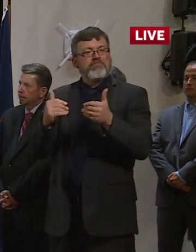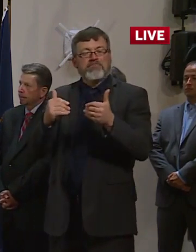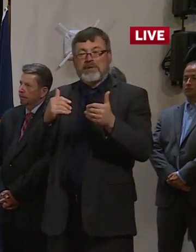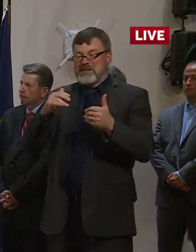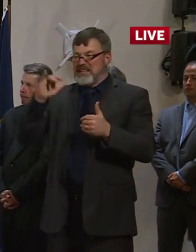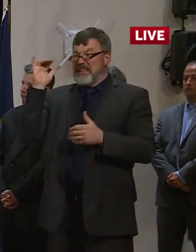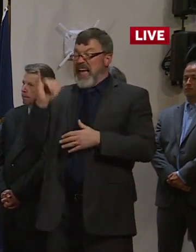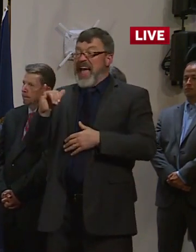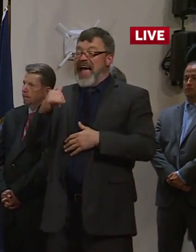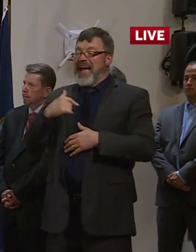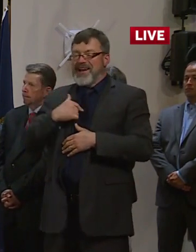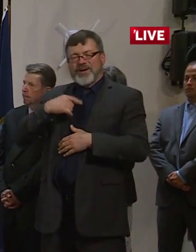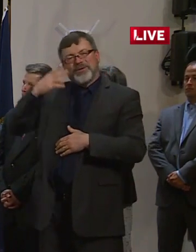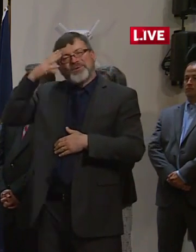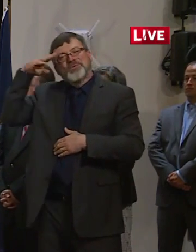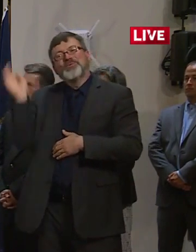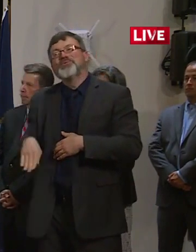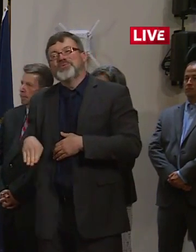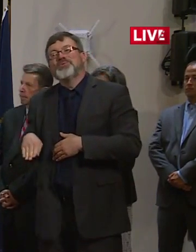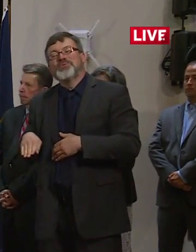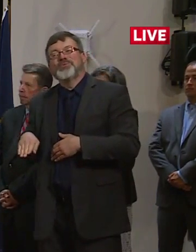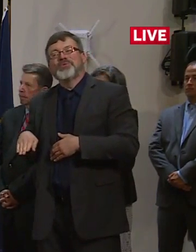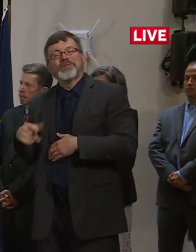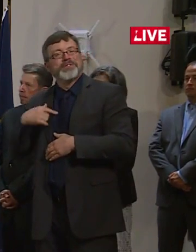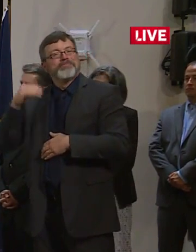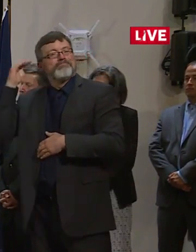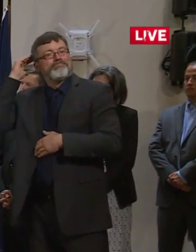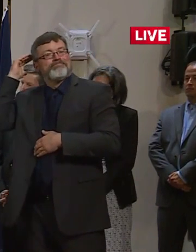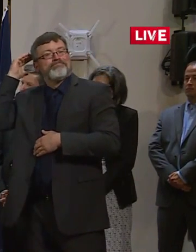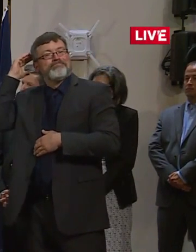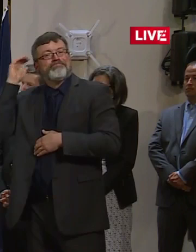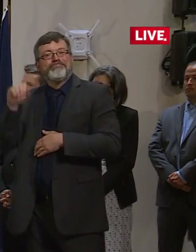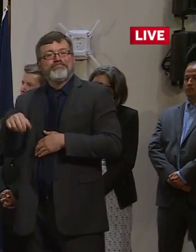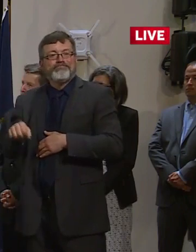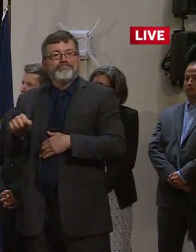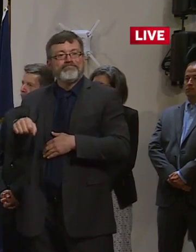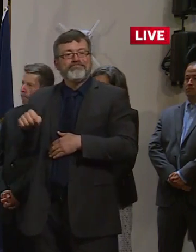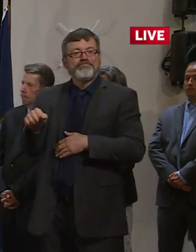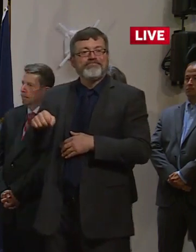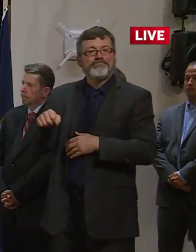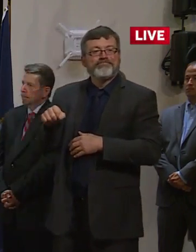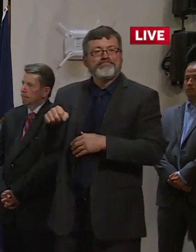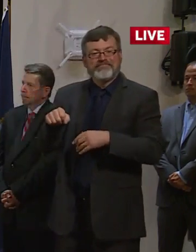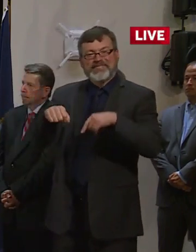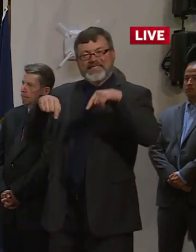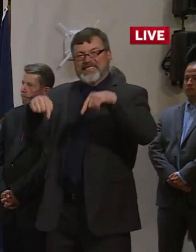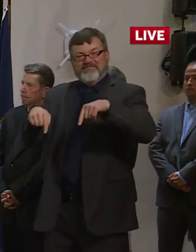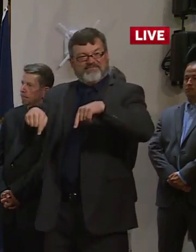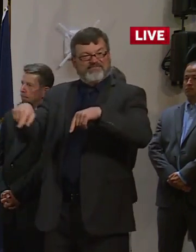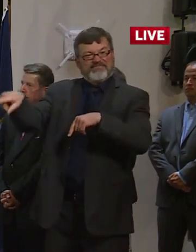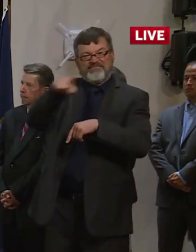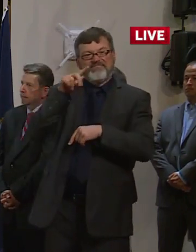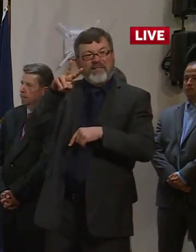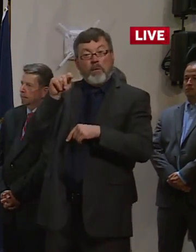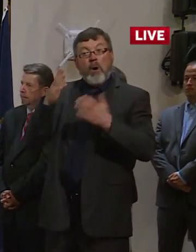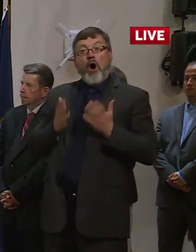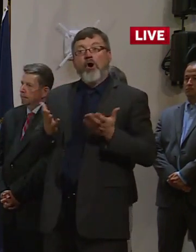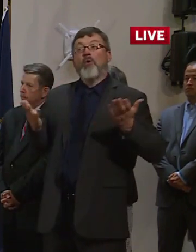CIVILITY AND RESPECT. THISS I NO SURPRISE TO ME AND SHOULD BE NO SURPRISE TO ANYONE